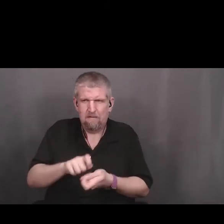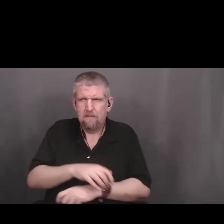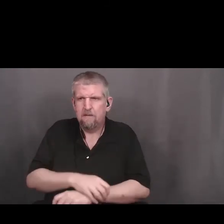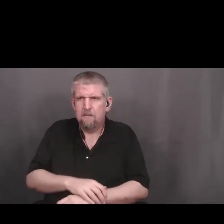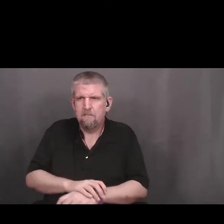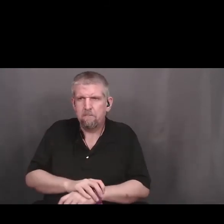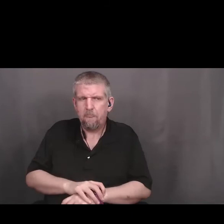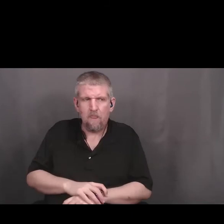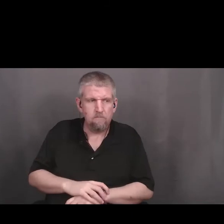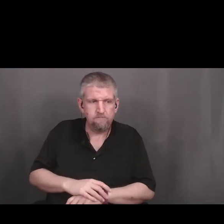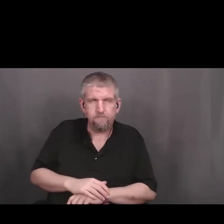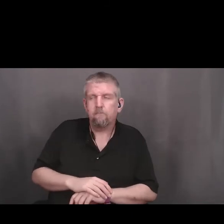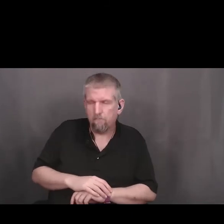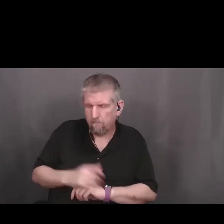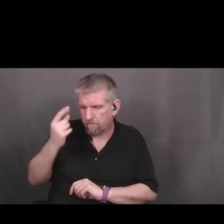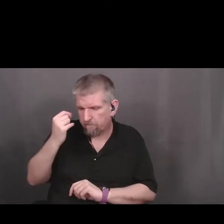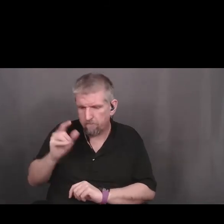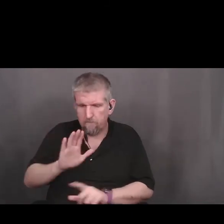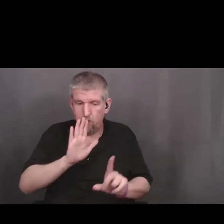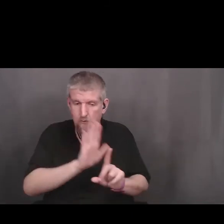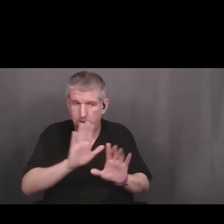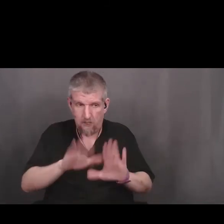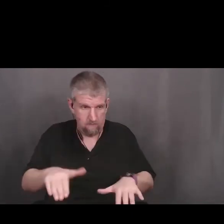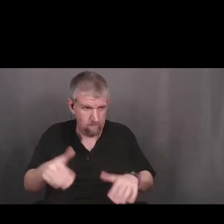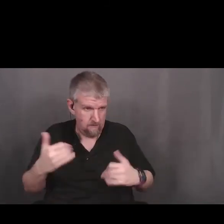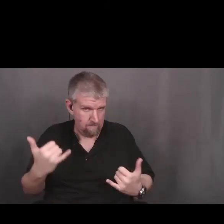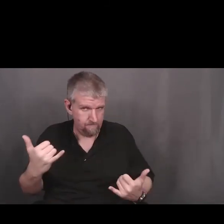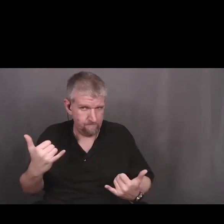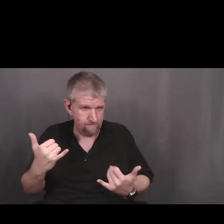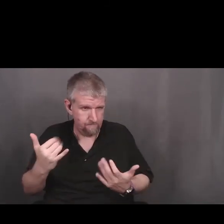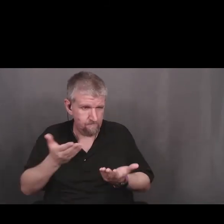Gotcha, so your child, do they receive, you said survivor's benefits,